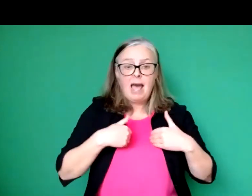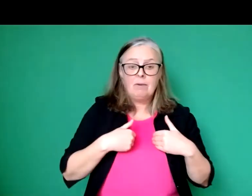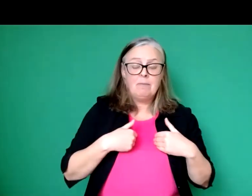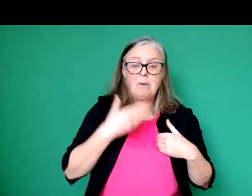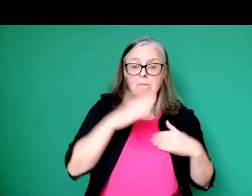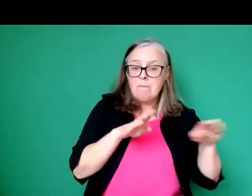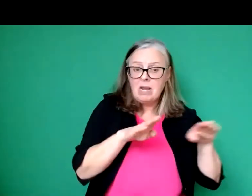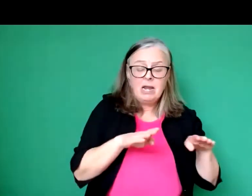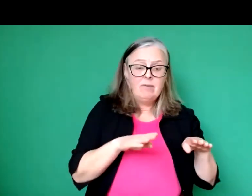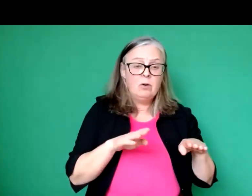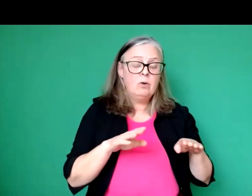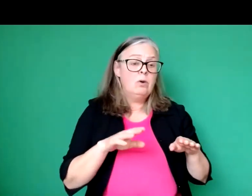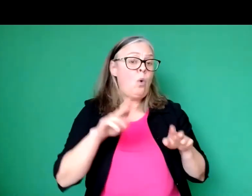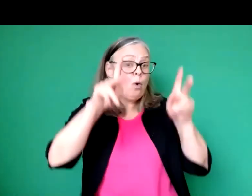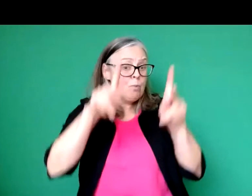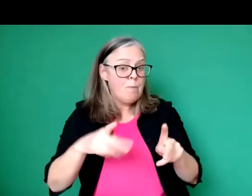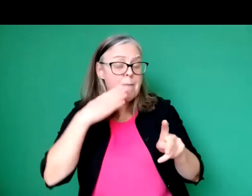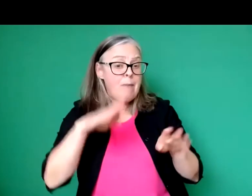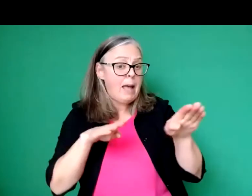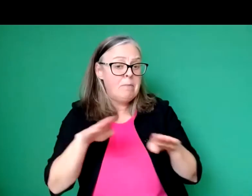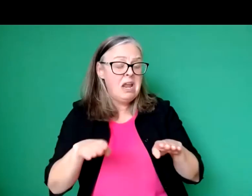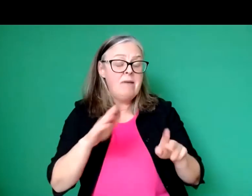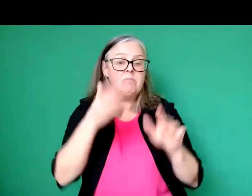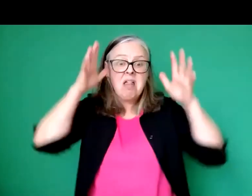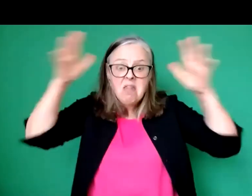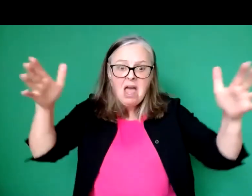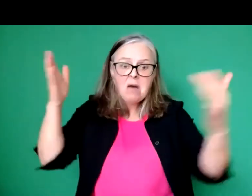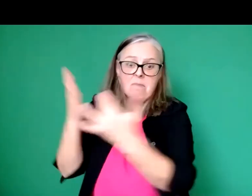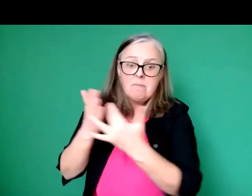bothering other people or doing things they shouldn't be doing it in a public